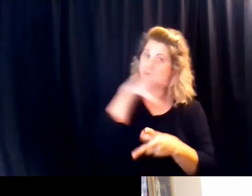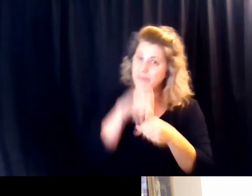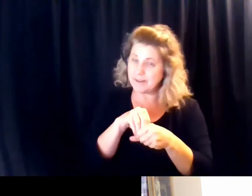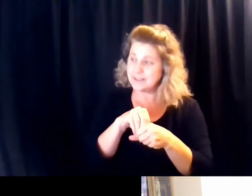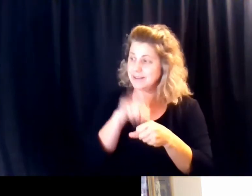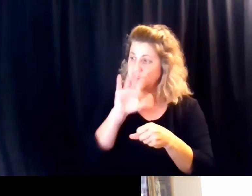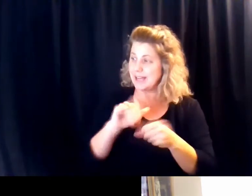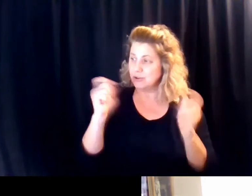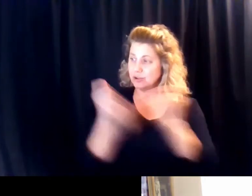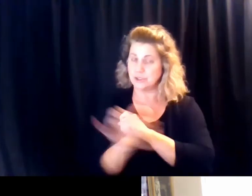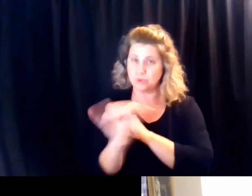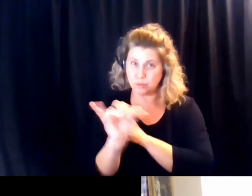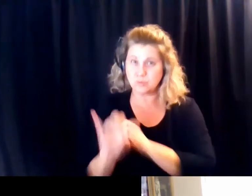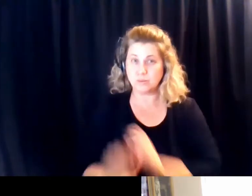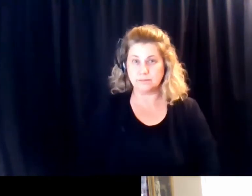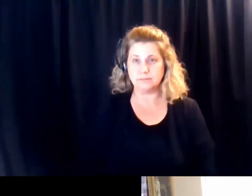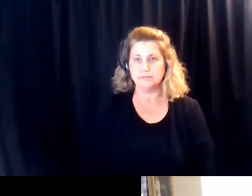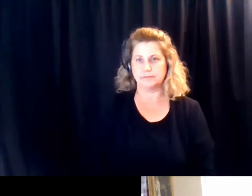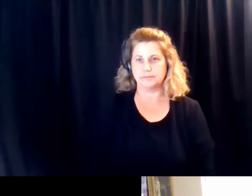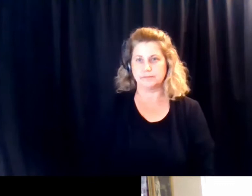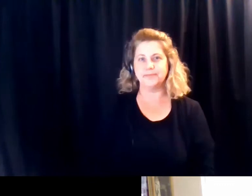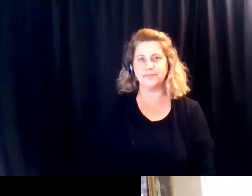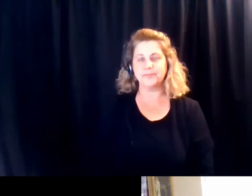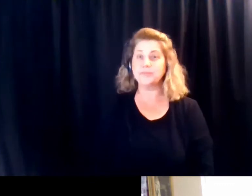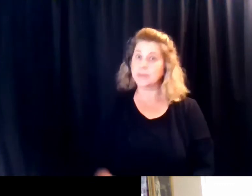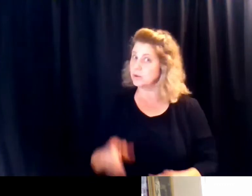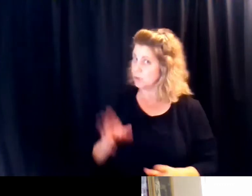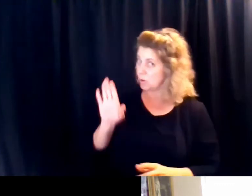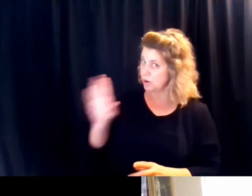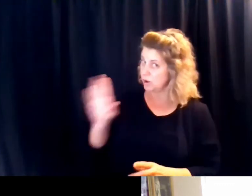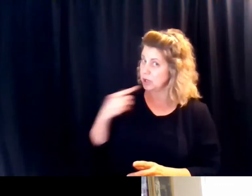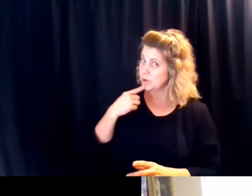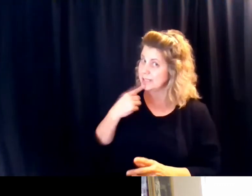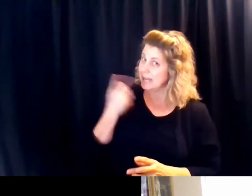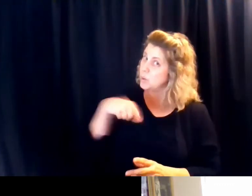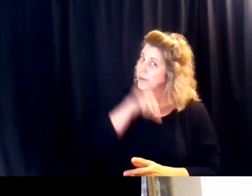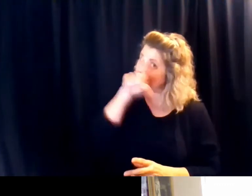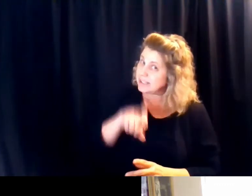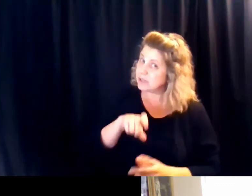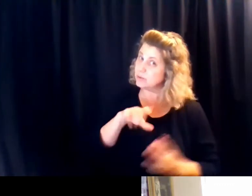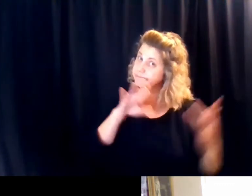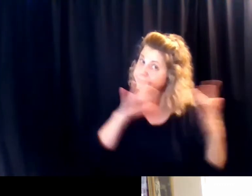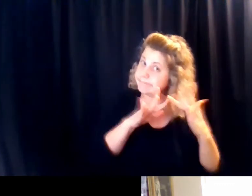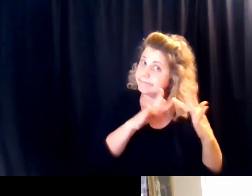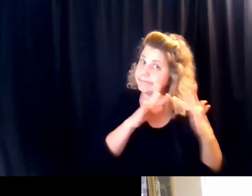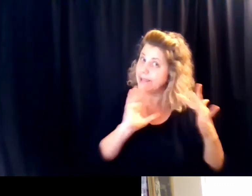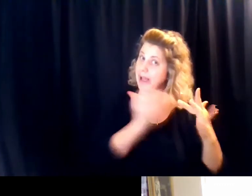Judith Heumann: A couple of times a year comes together to review reports that countries are presenting on the progress that they're making